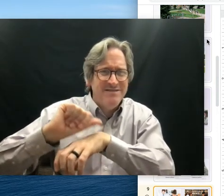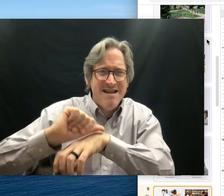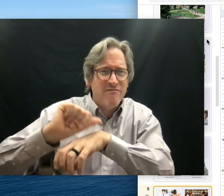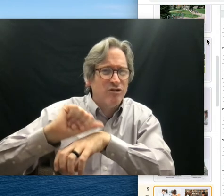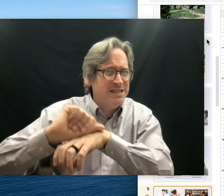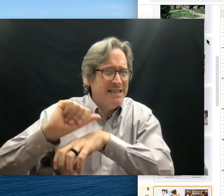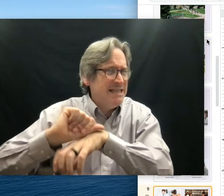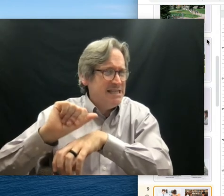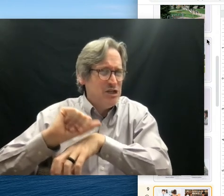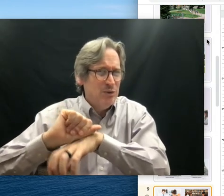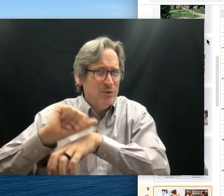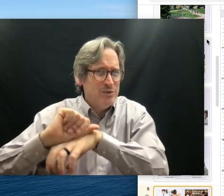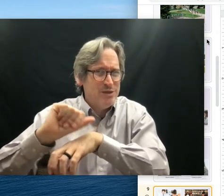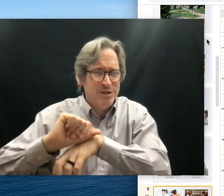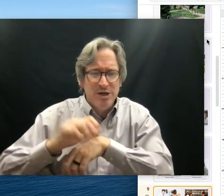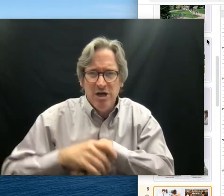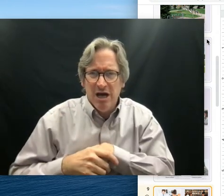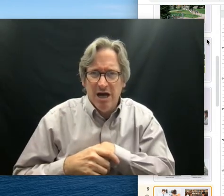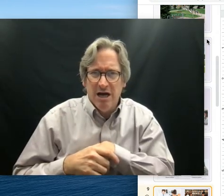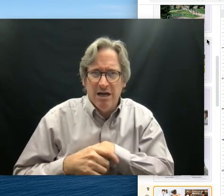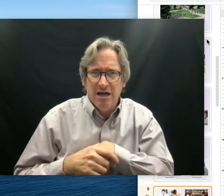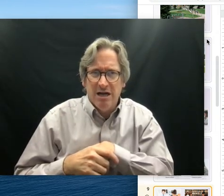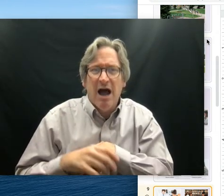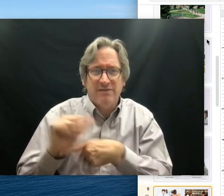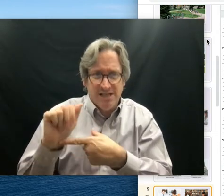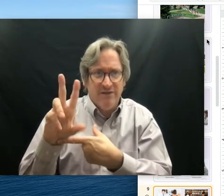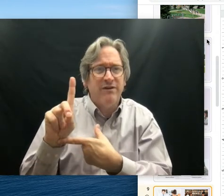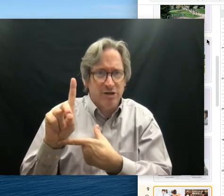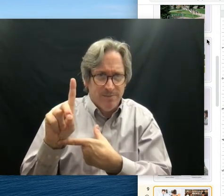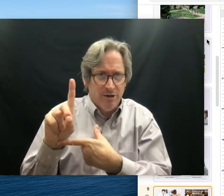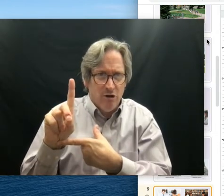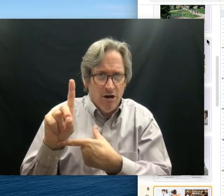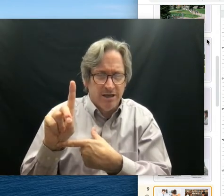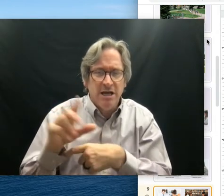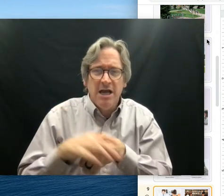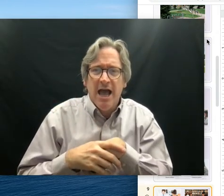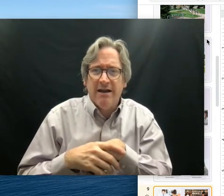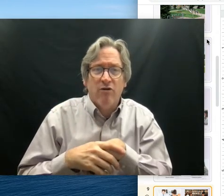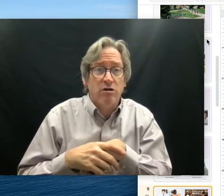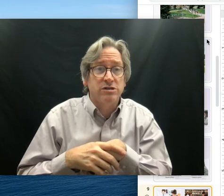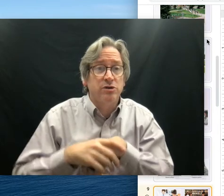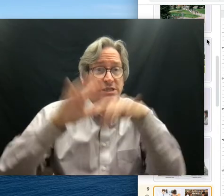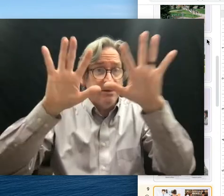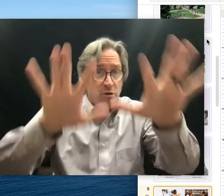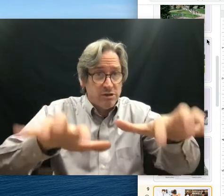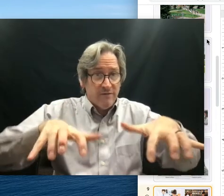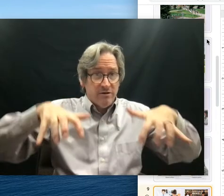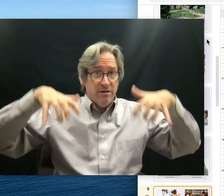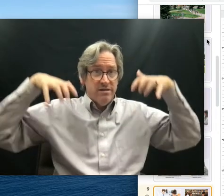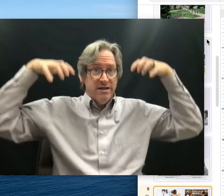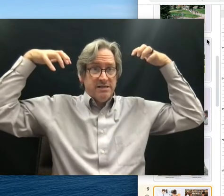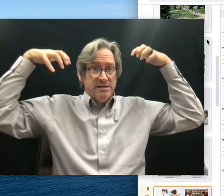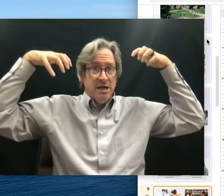never seen this used uh i've seen fingerspelled odd and i've also seen most often this